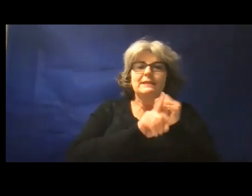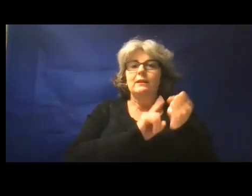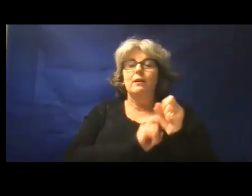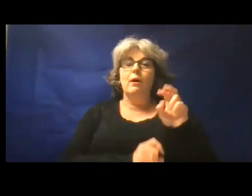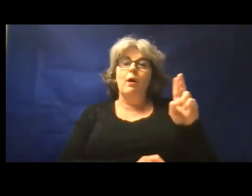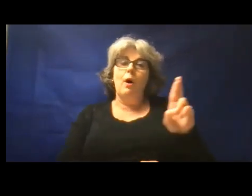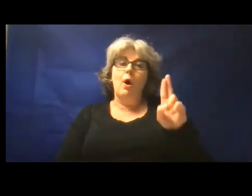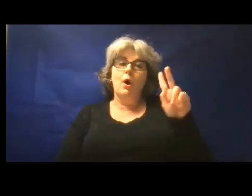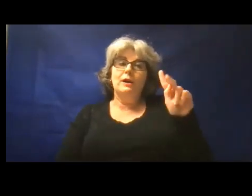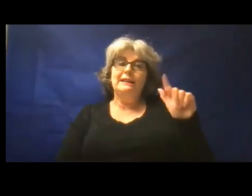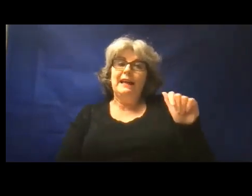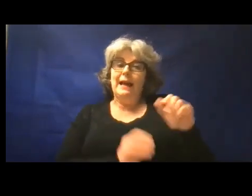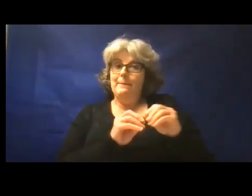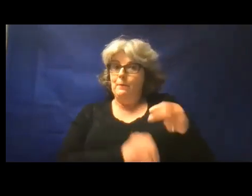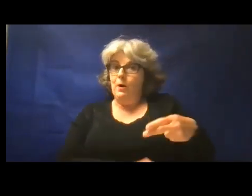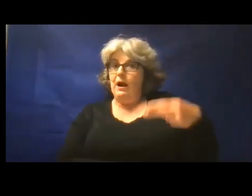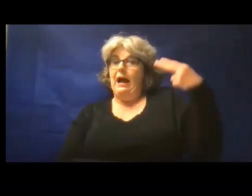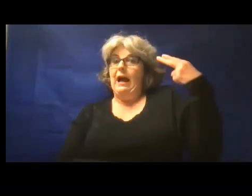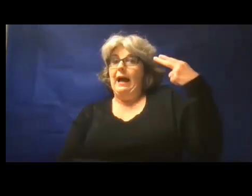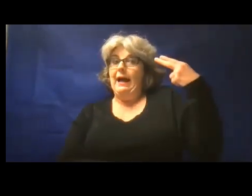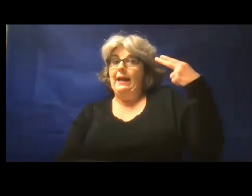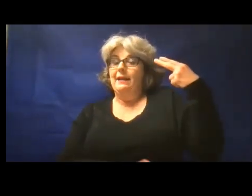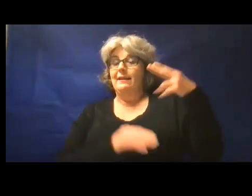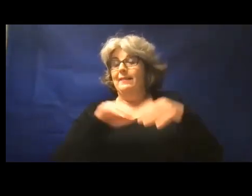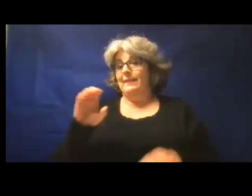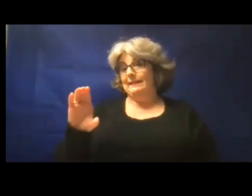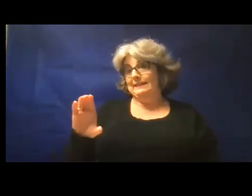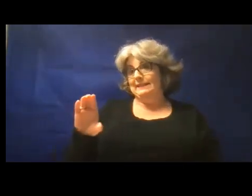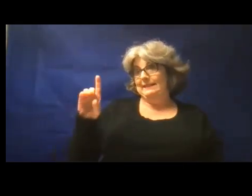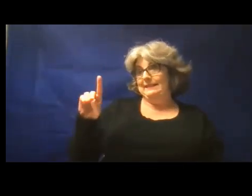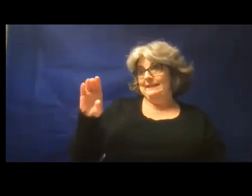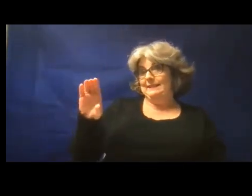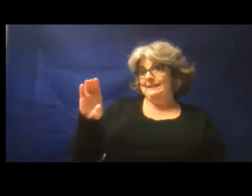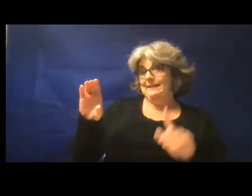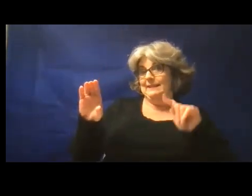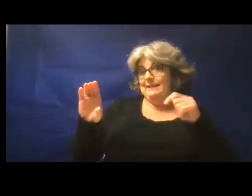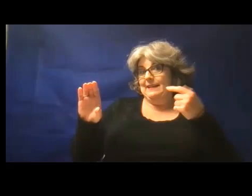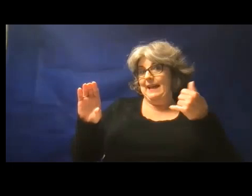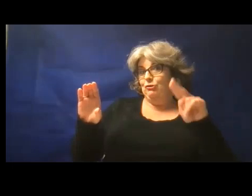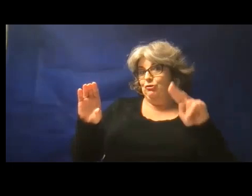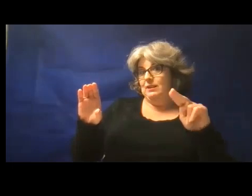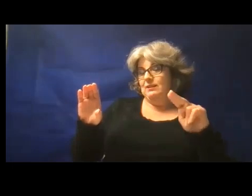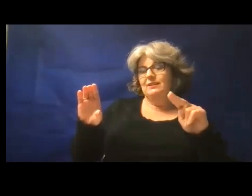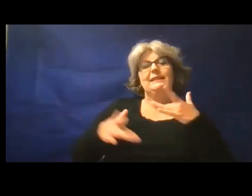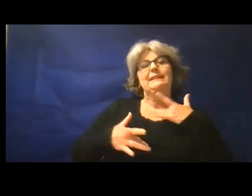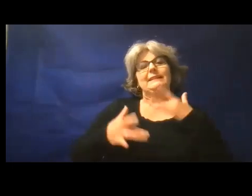at a higher level than CDC's thn and this is almost always the result of country specific